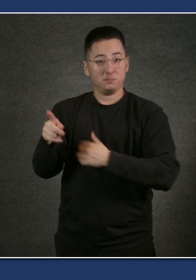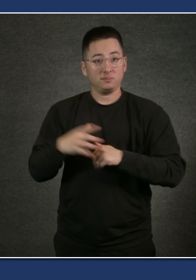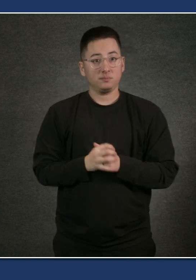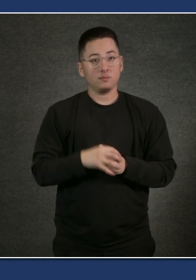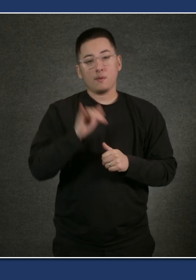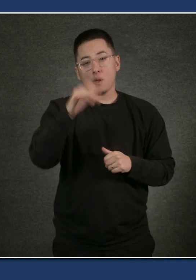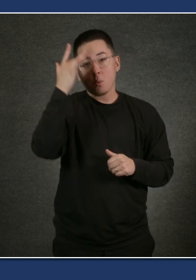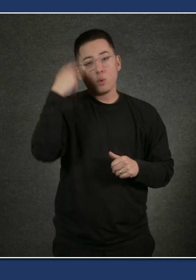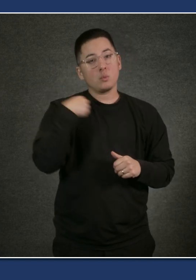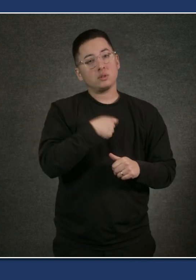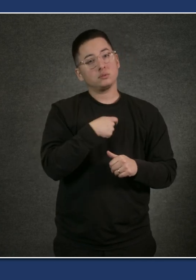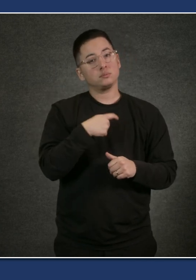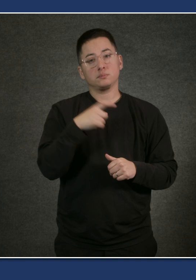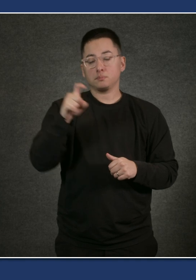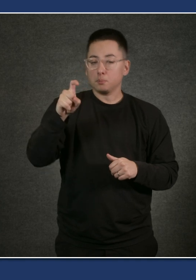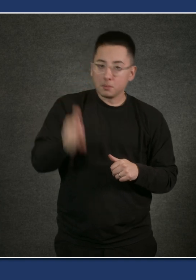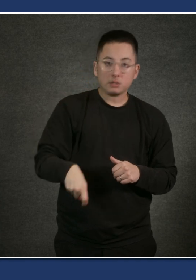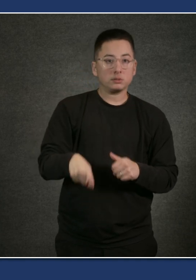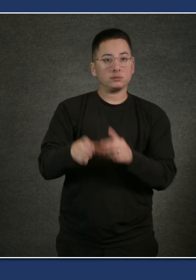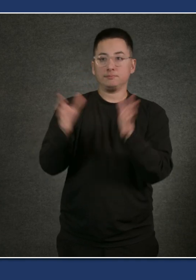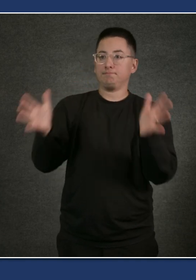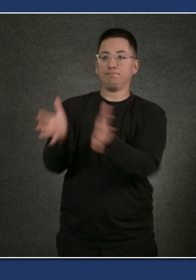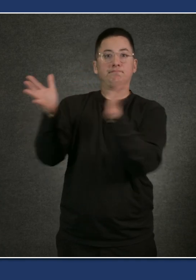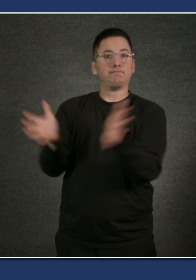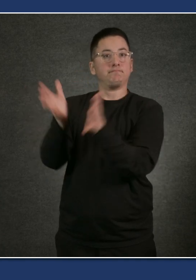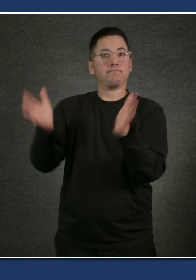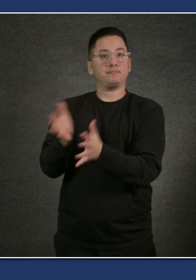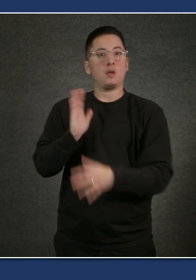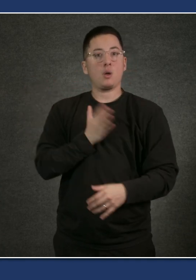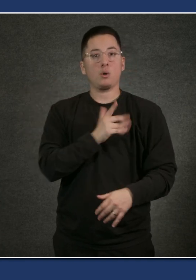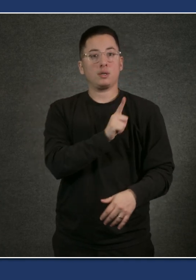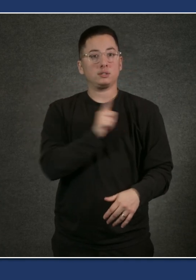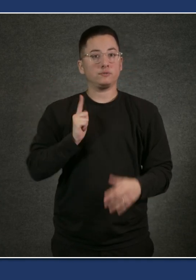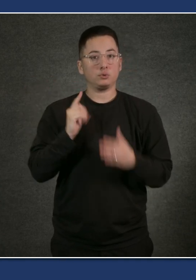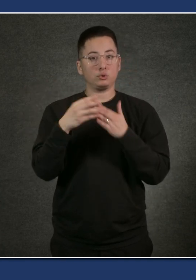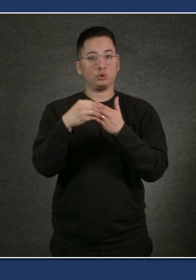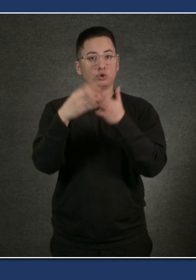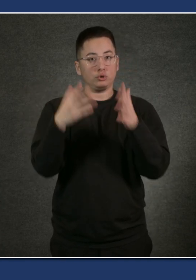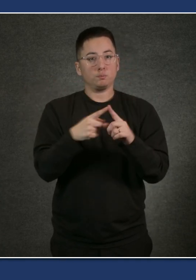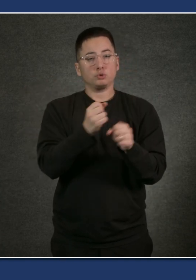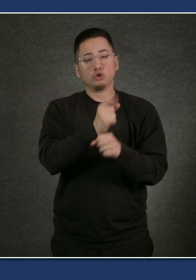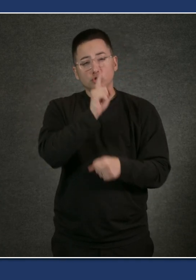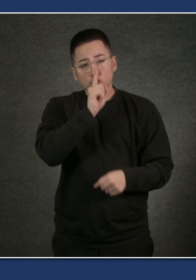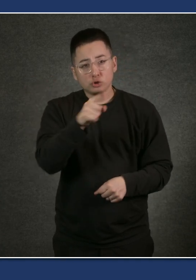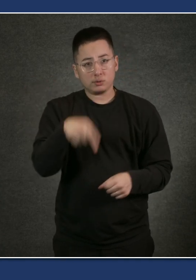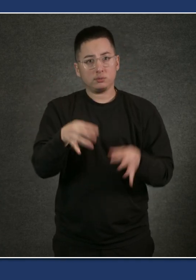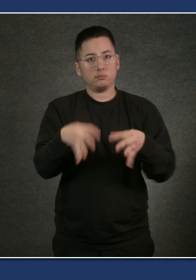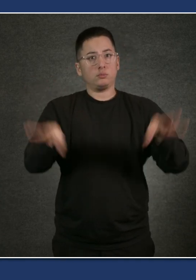emphasizing that we prioritize humanity over pure profit.